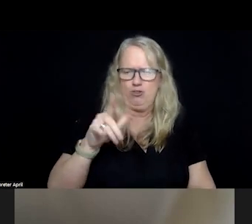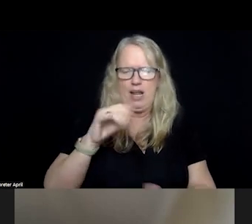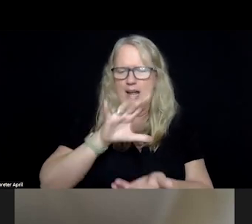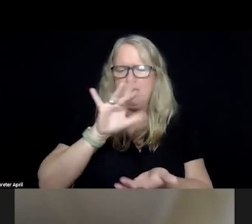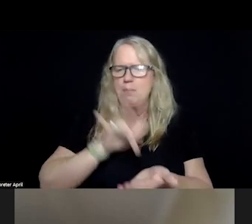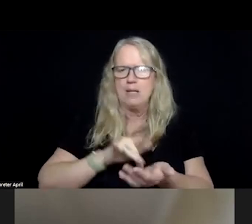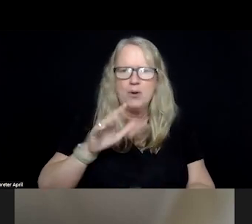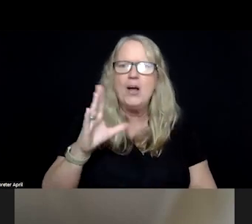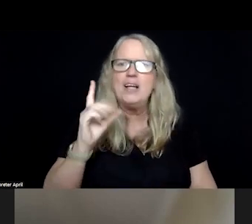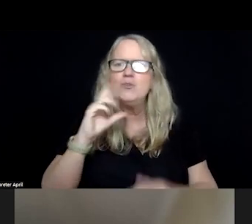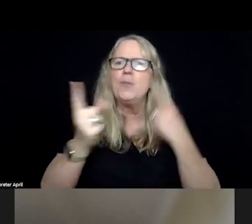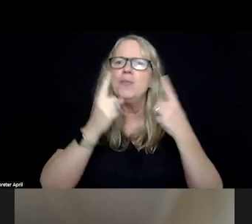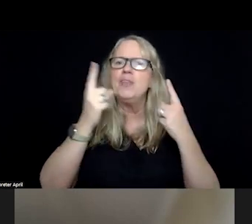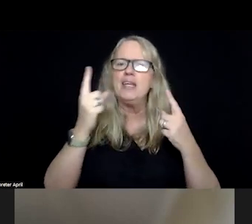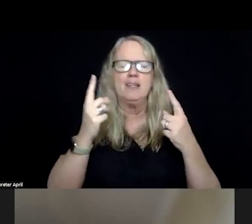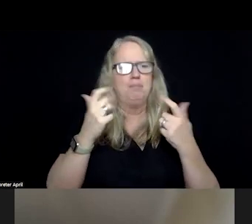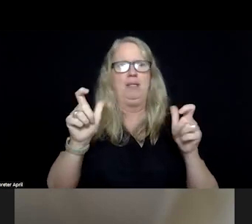FOR THE THINK BIGGER, DO BETTER SERIES. AND IT IS ABOUT WHAT THE